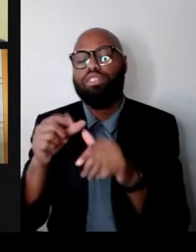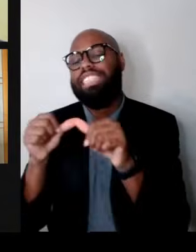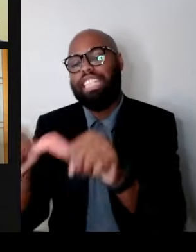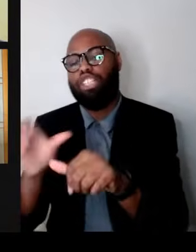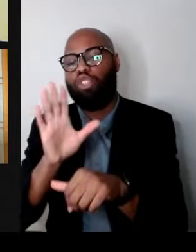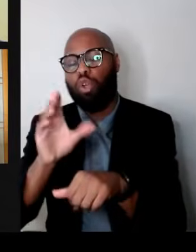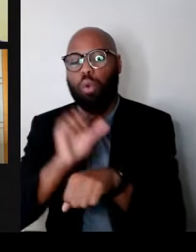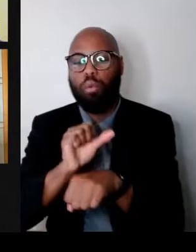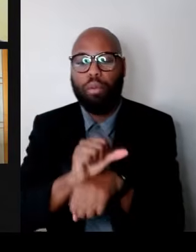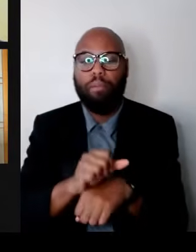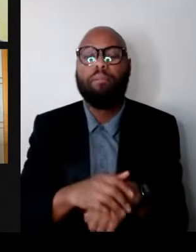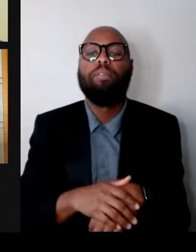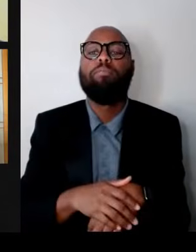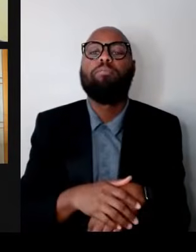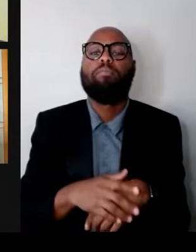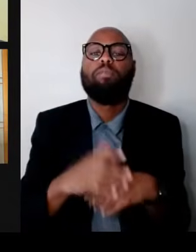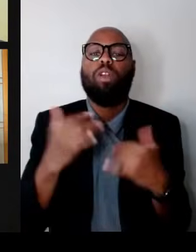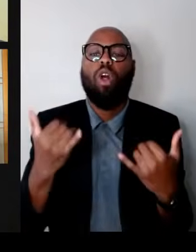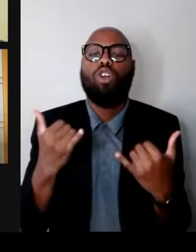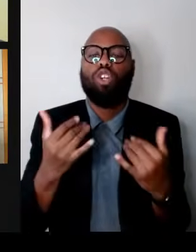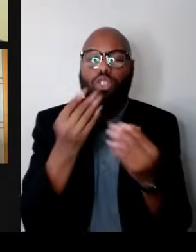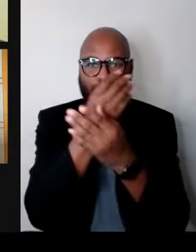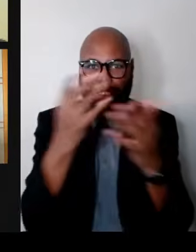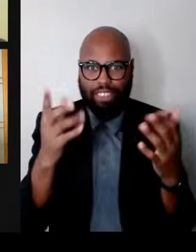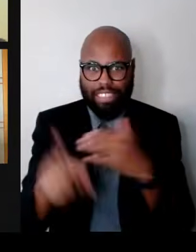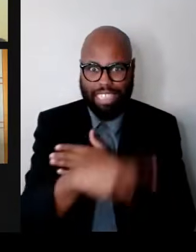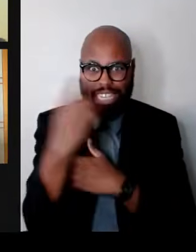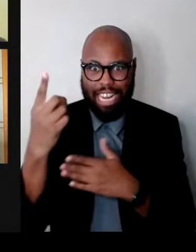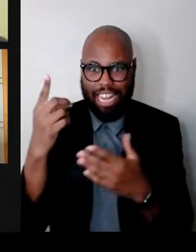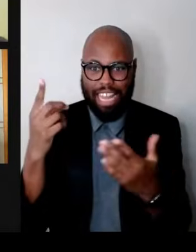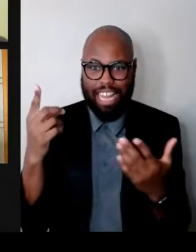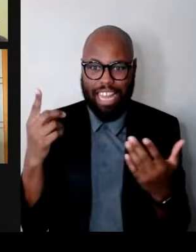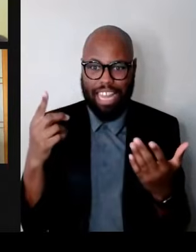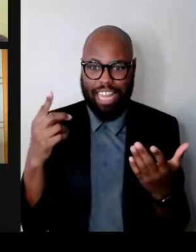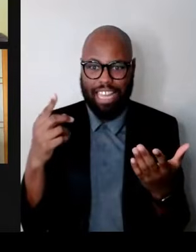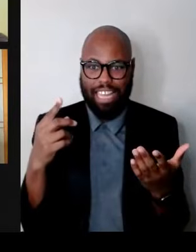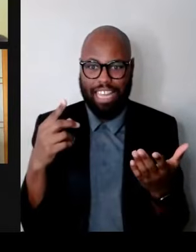that today is a disabled ancestors' birthday,